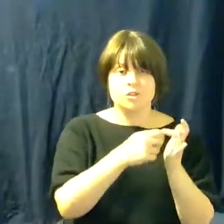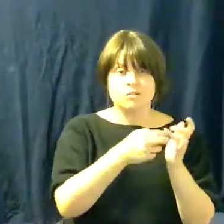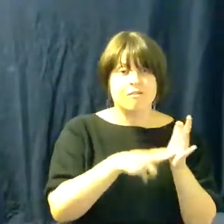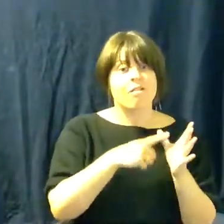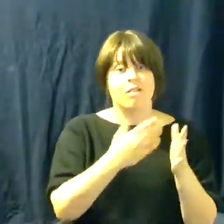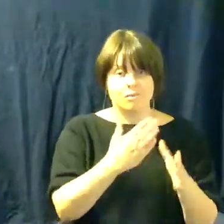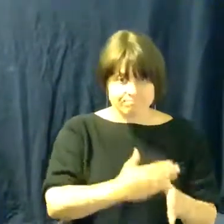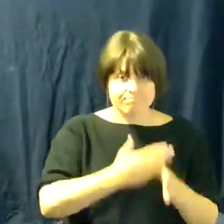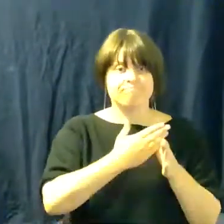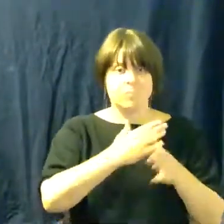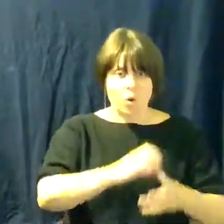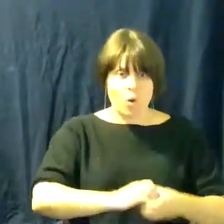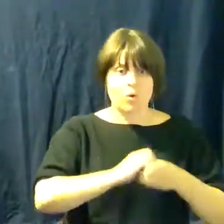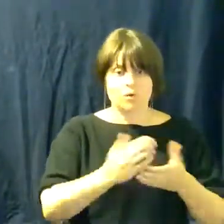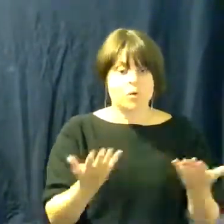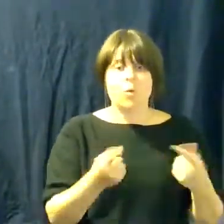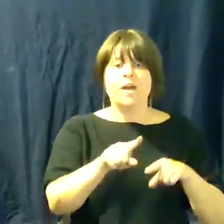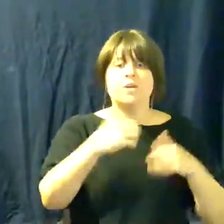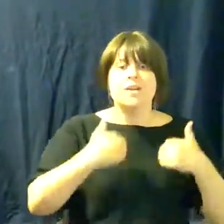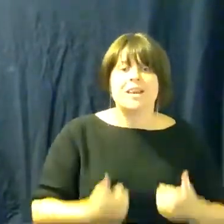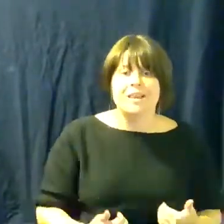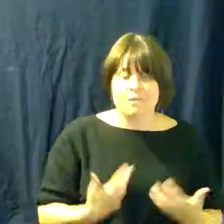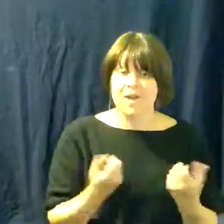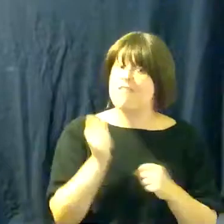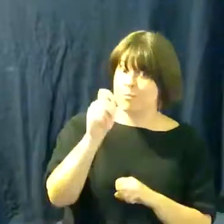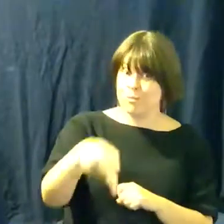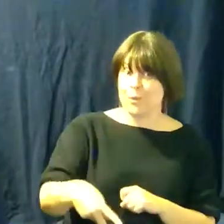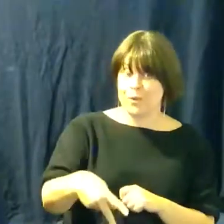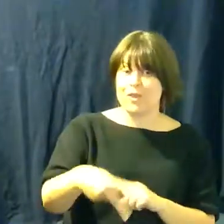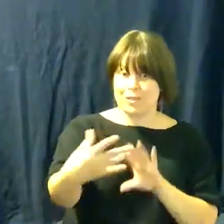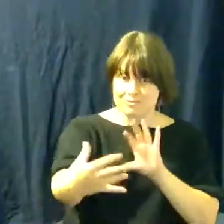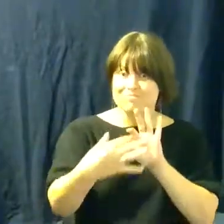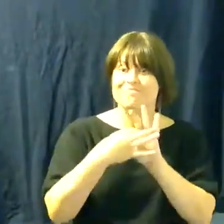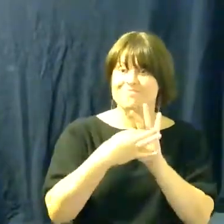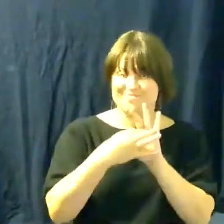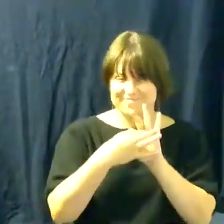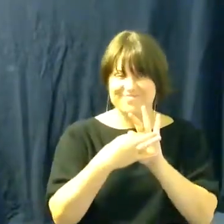respects to their elders present, past